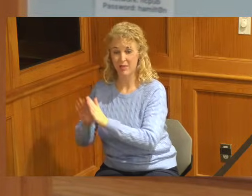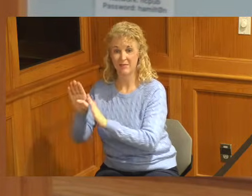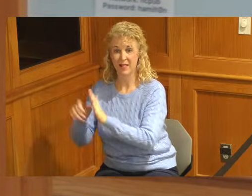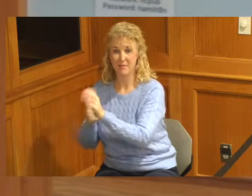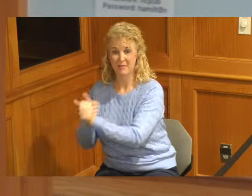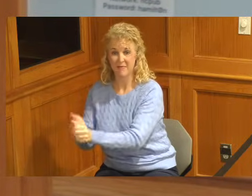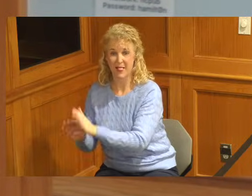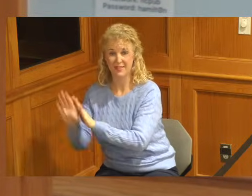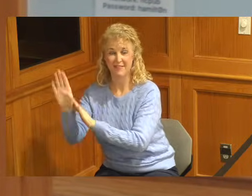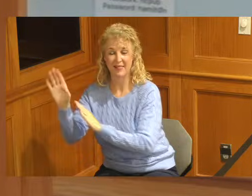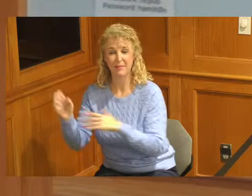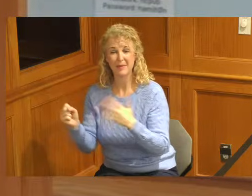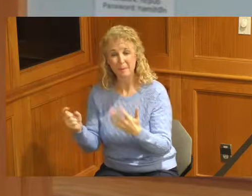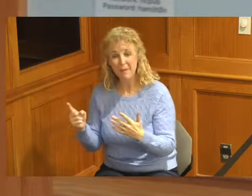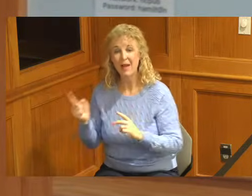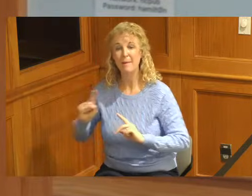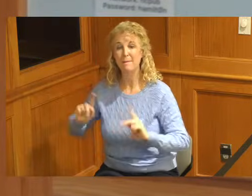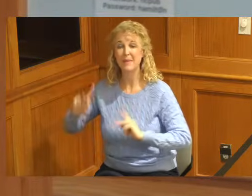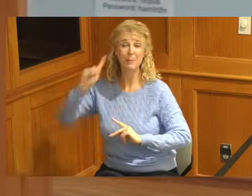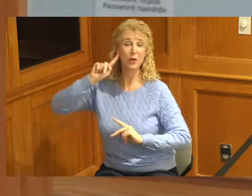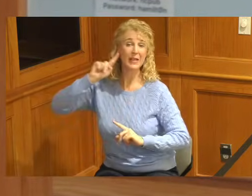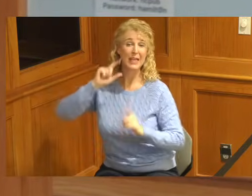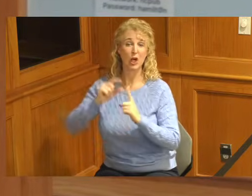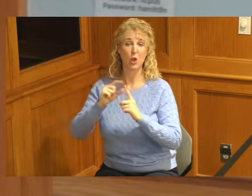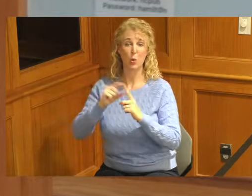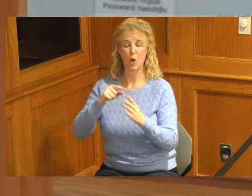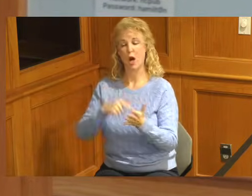is a sense there is a concern that it's actually going to be this negative on our community. It's